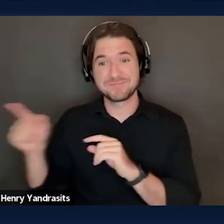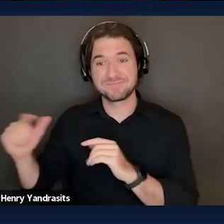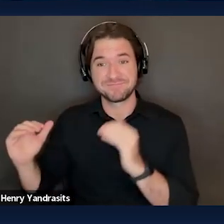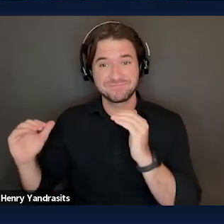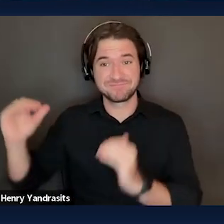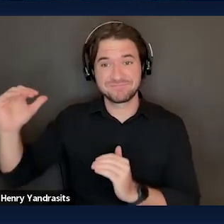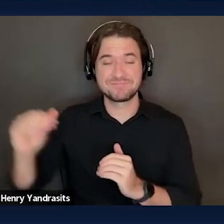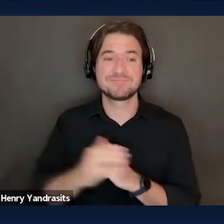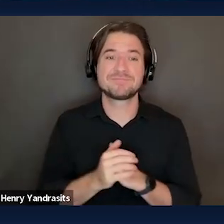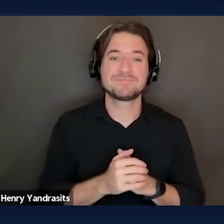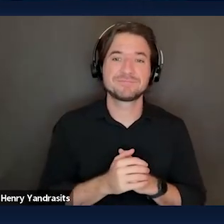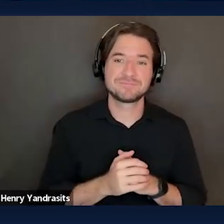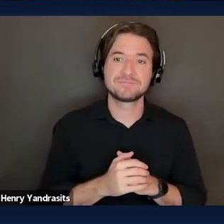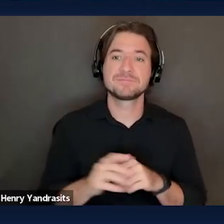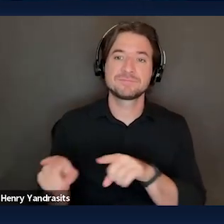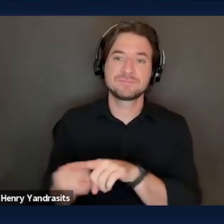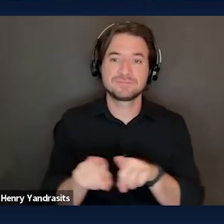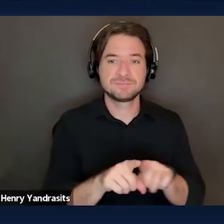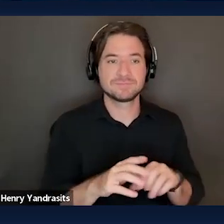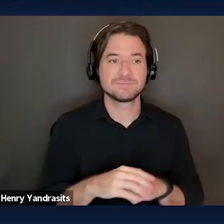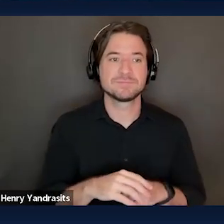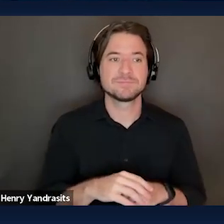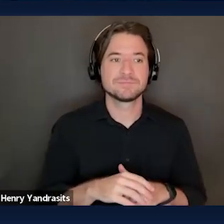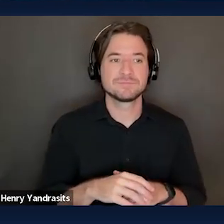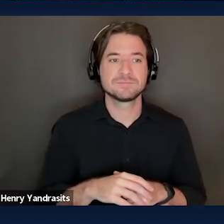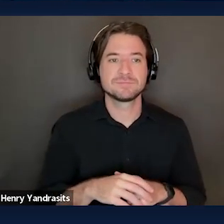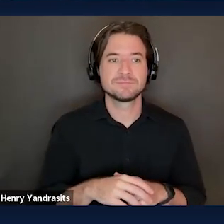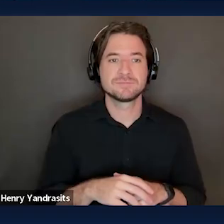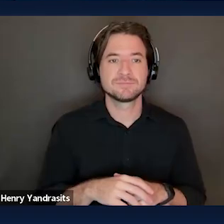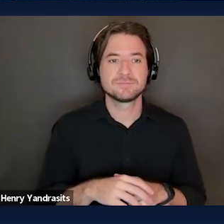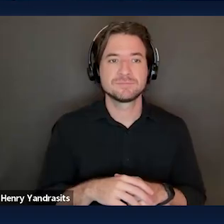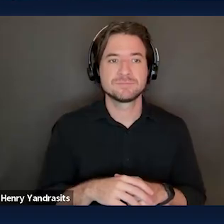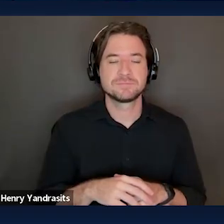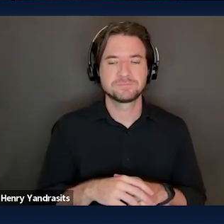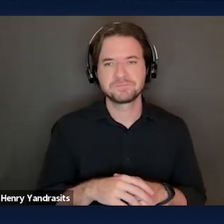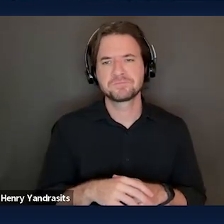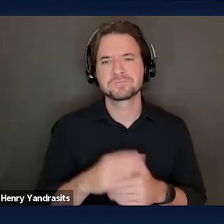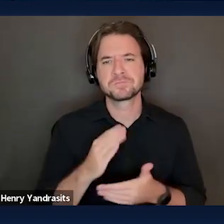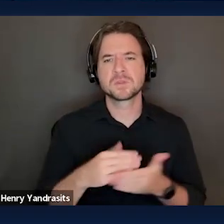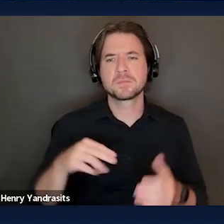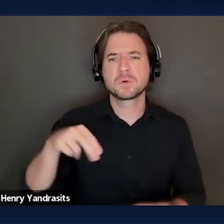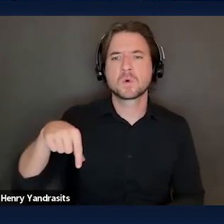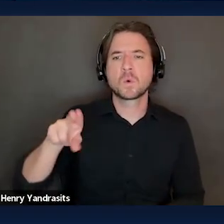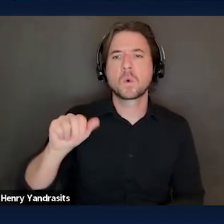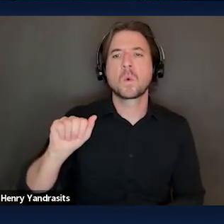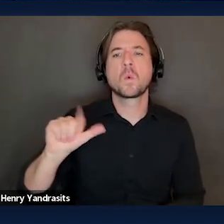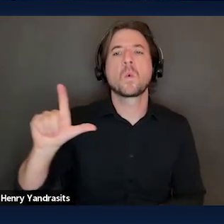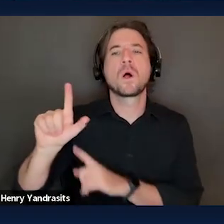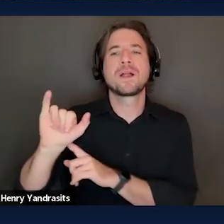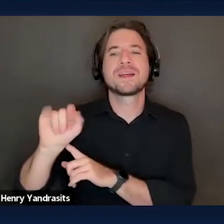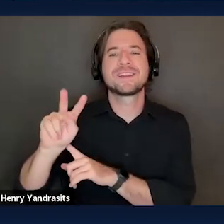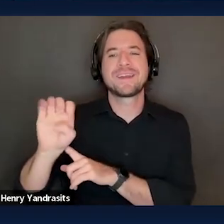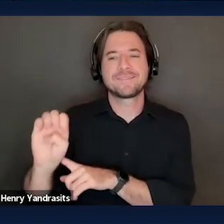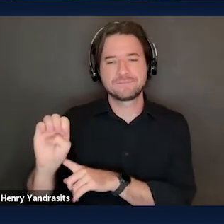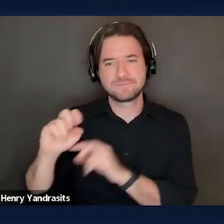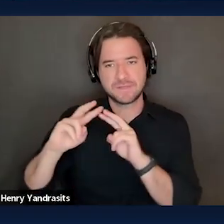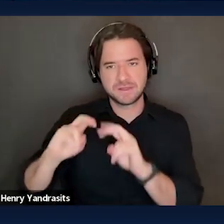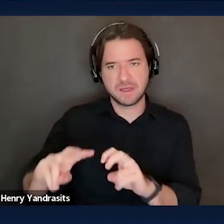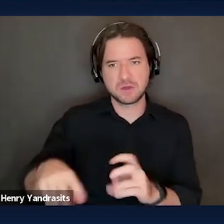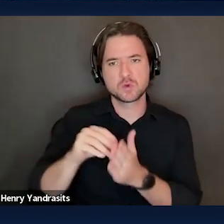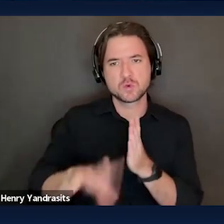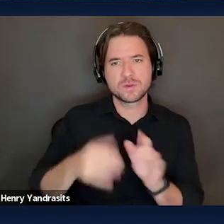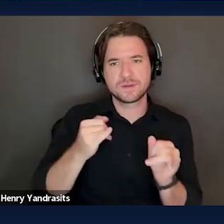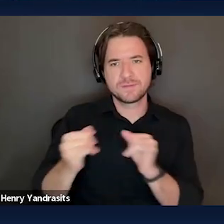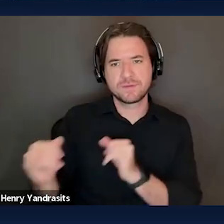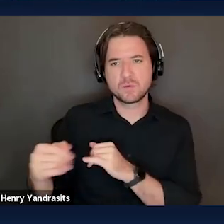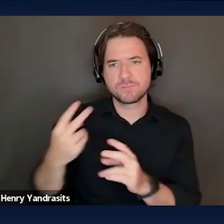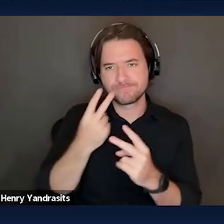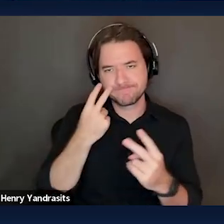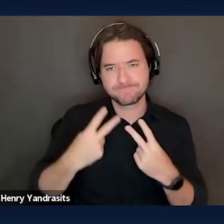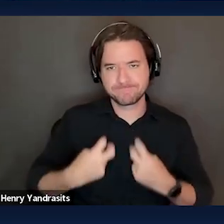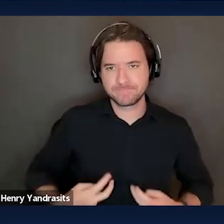What we also did… was, um, did some qualitative analysis of the student individual reflections, and we don't have time to go over all of them.